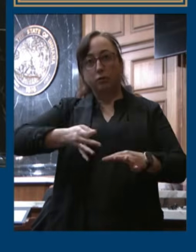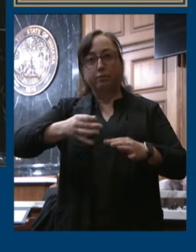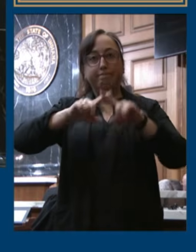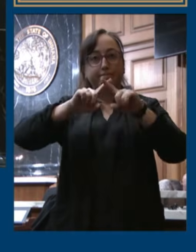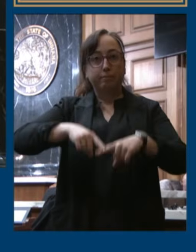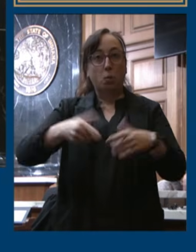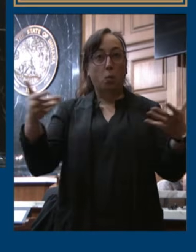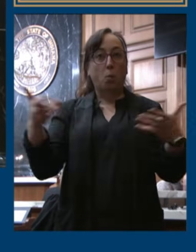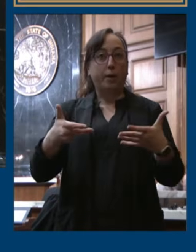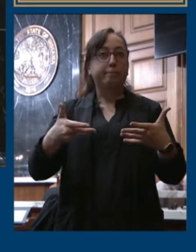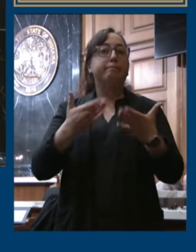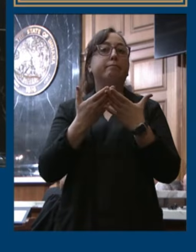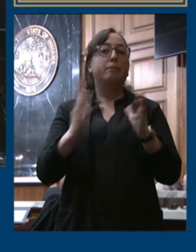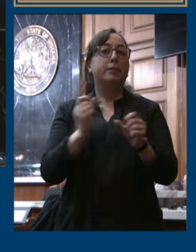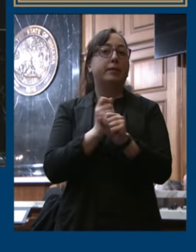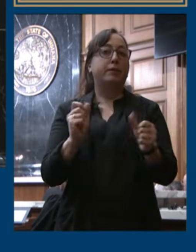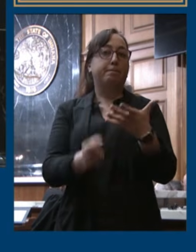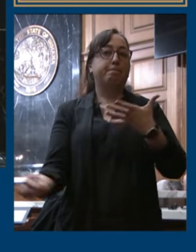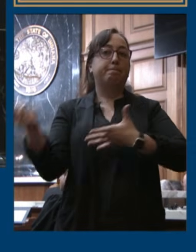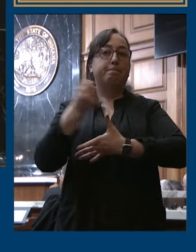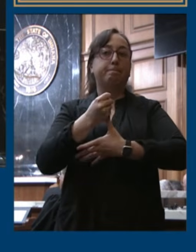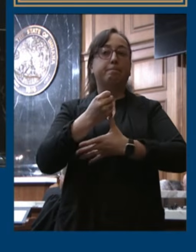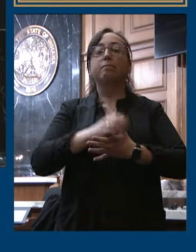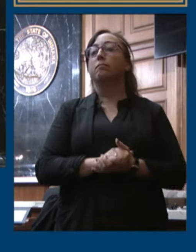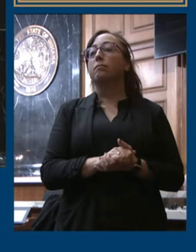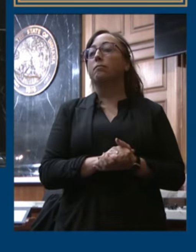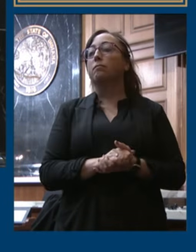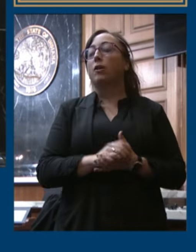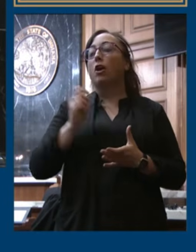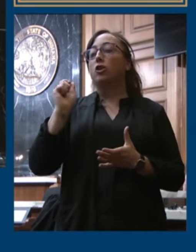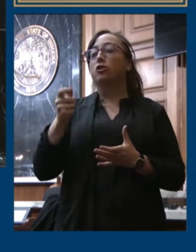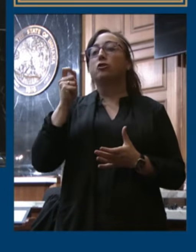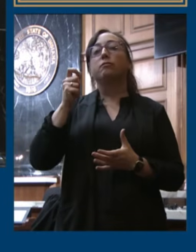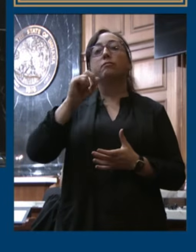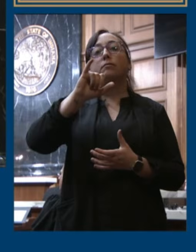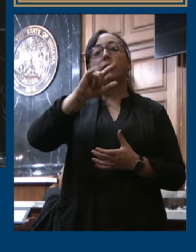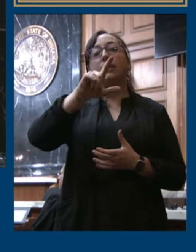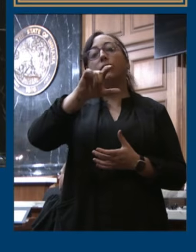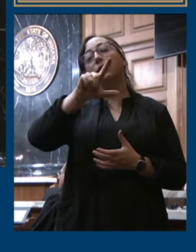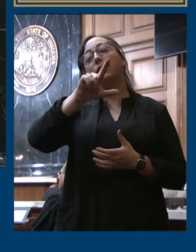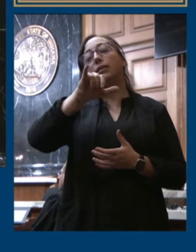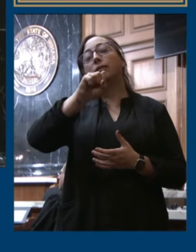THAT MEANS, AFTER A PERSON IS ARRESTED, PRETRIAL DECISIONS PUBLIC SAFETY. JUDGE LISA SWAIM, A FORMER RESPECTED PROSECUTOR